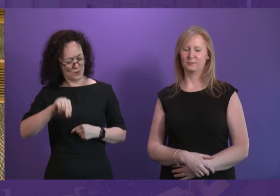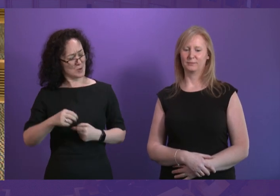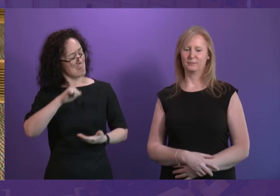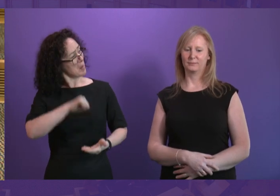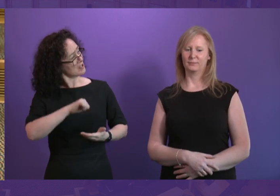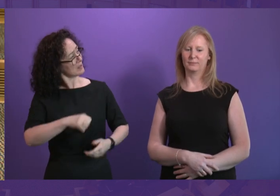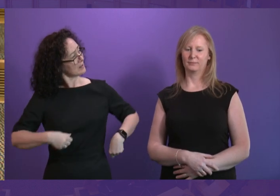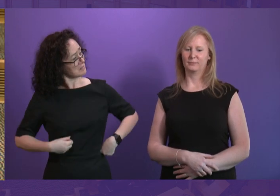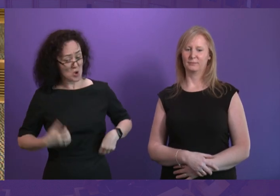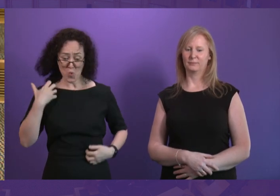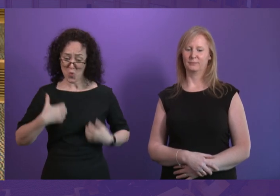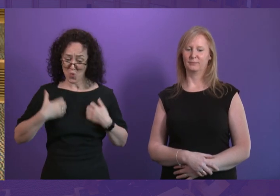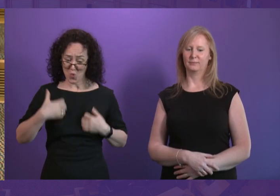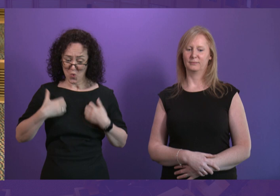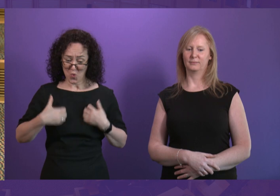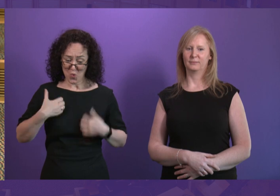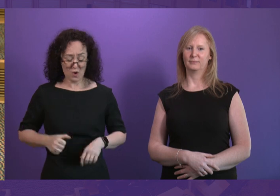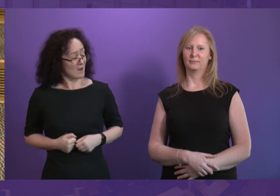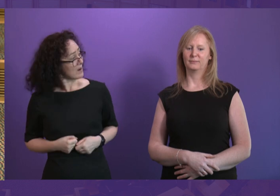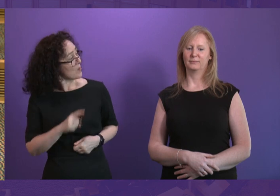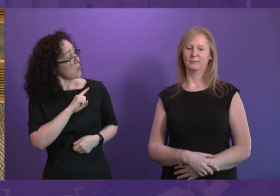position. In the budget debate this afternoon, I look forward to us all calling the Scottish